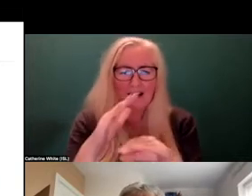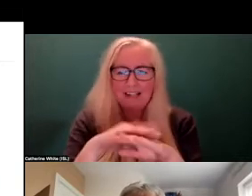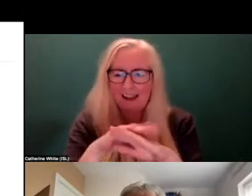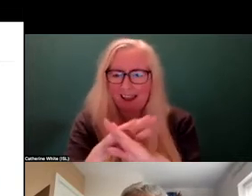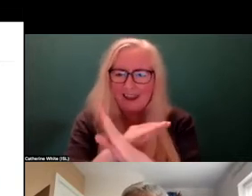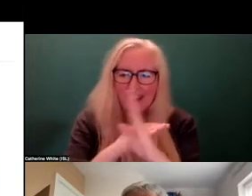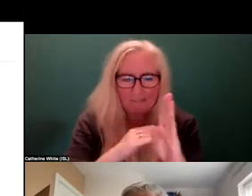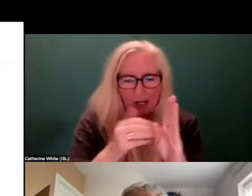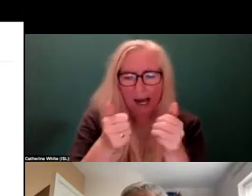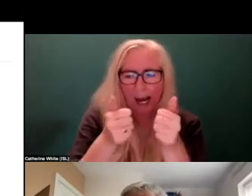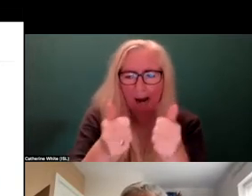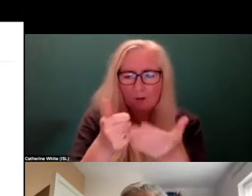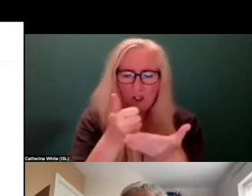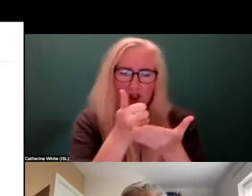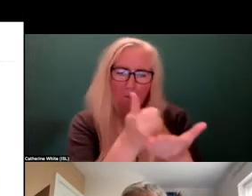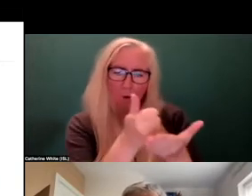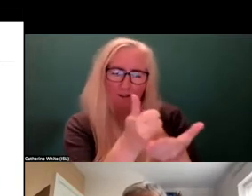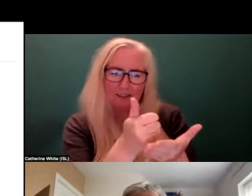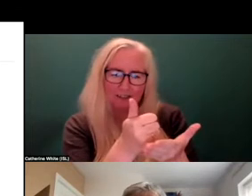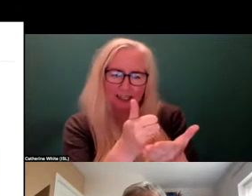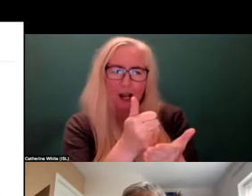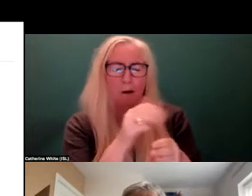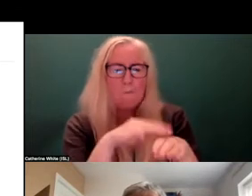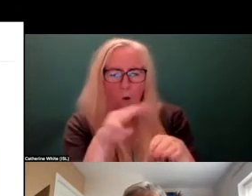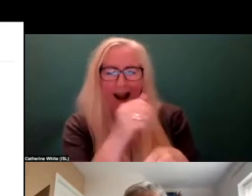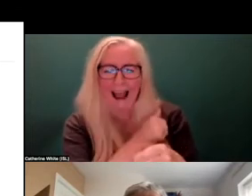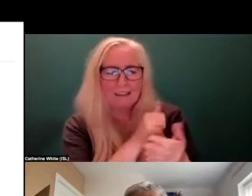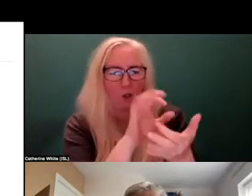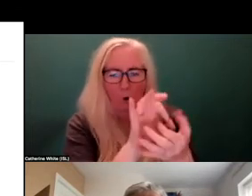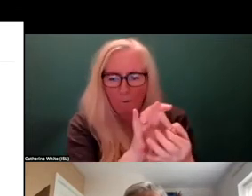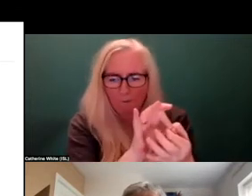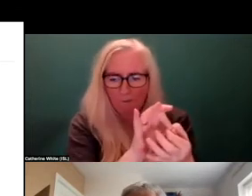arrow to a leftward shift, to be able to support us more definitely at home,